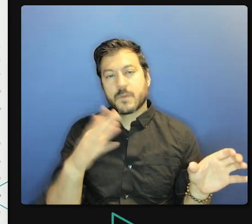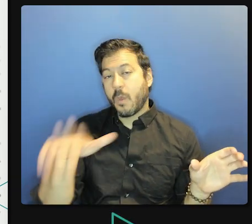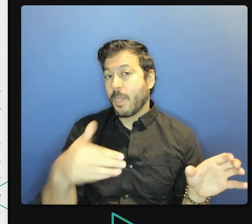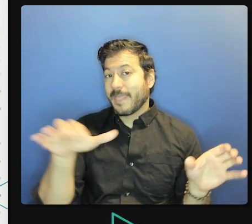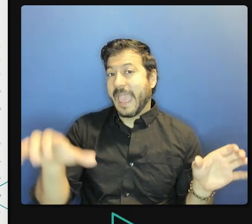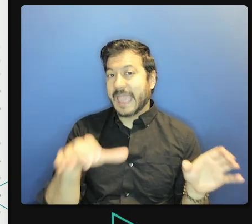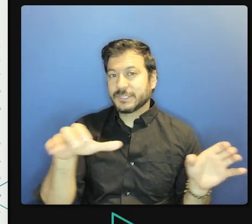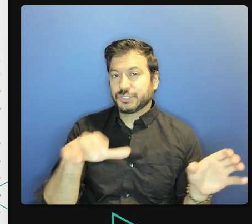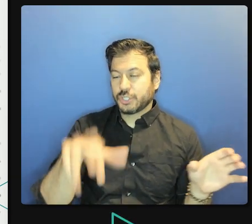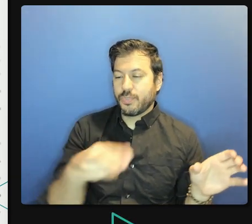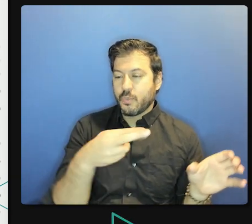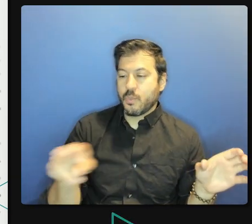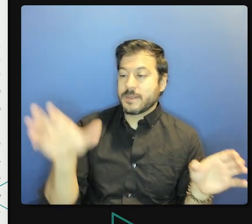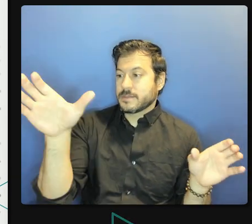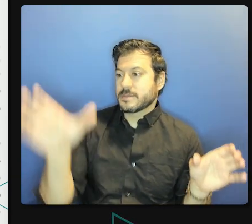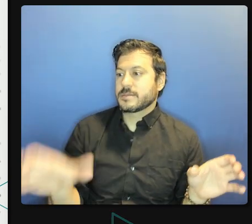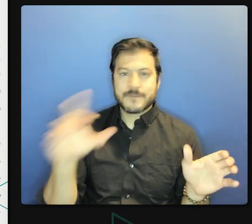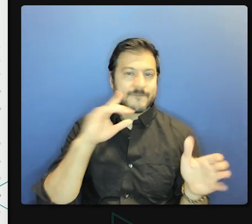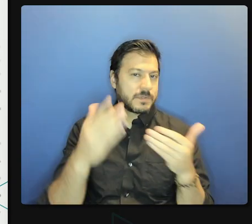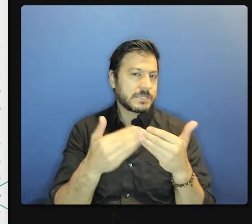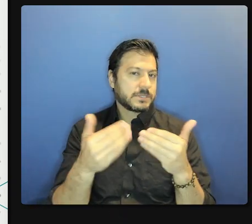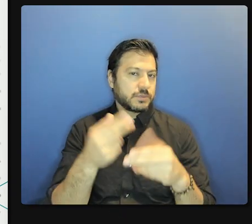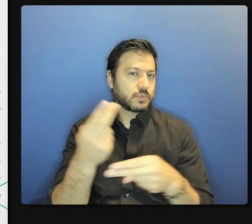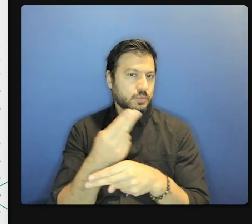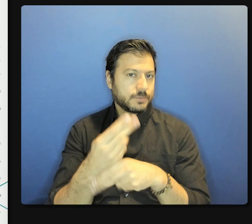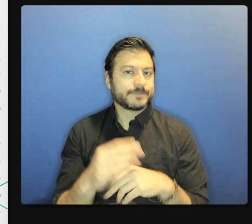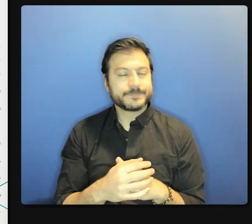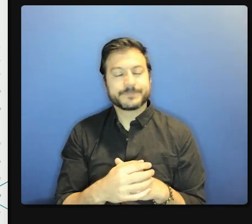and focusing your action buttons on the right side.